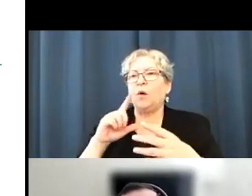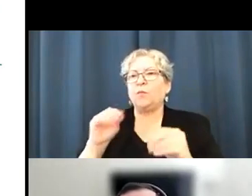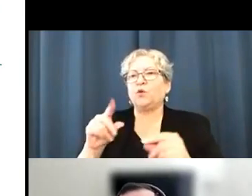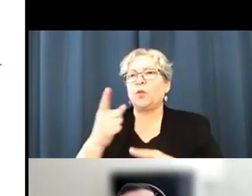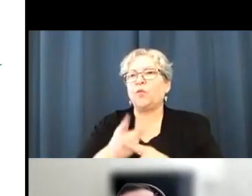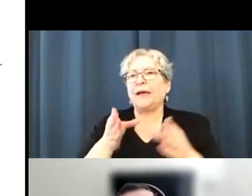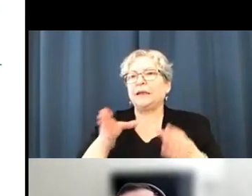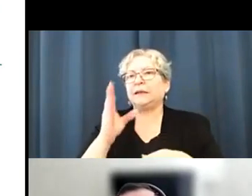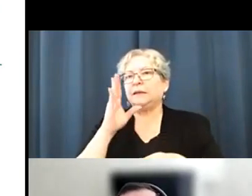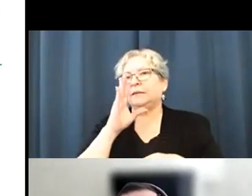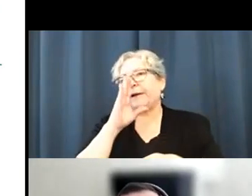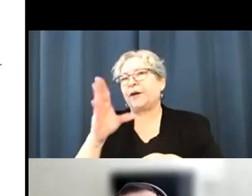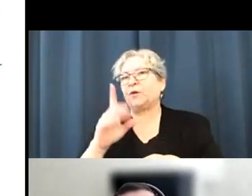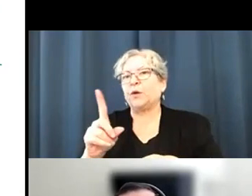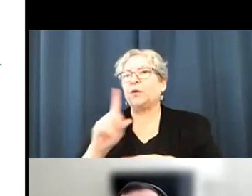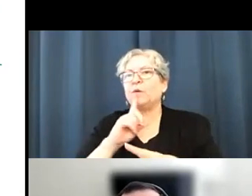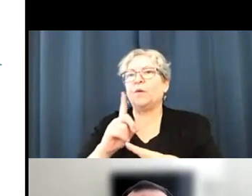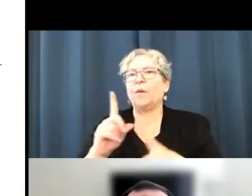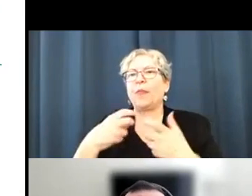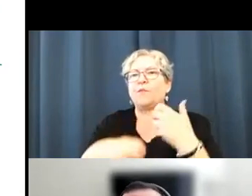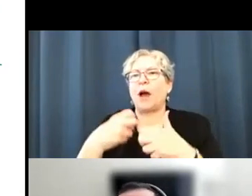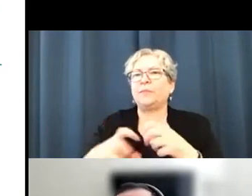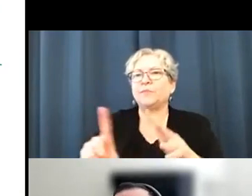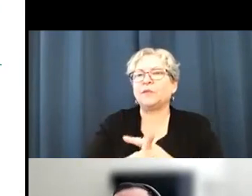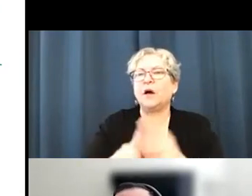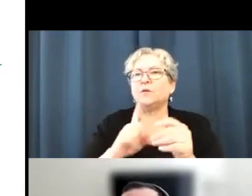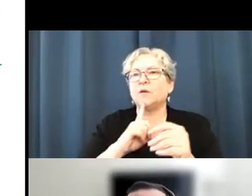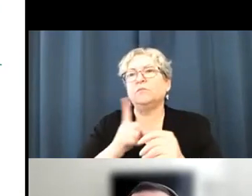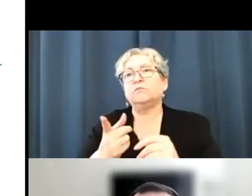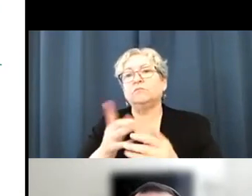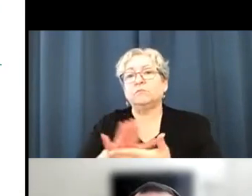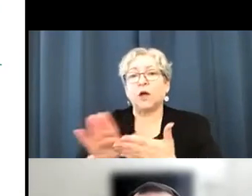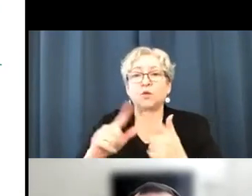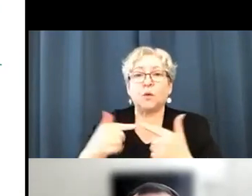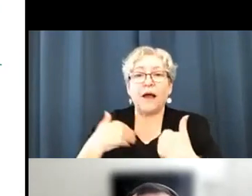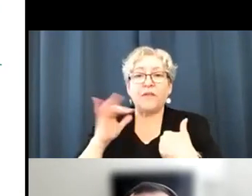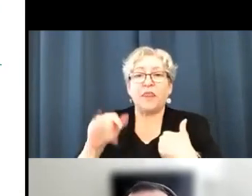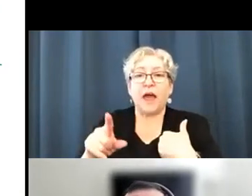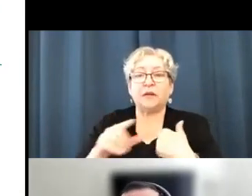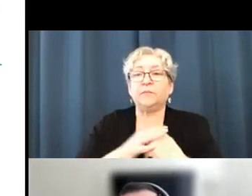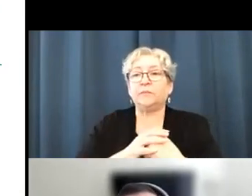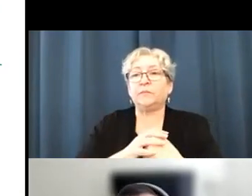as far as where your problems actually are. And so, it's nice. It's a nice thing to do. And this is a place where you can get started